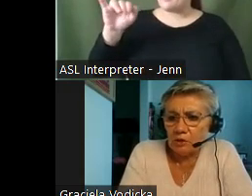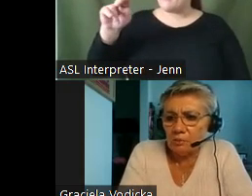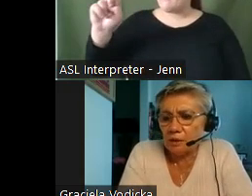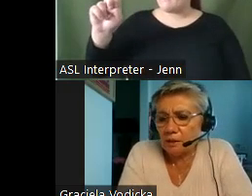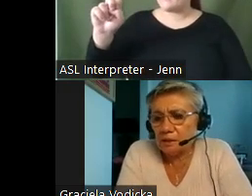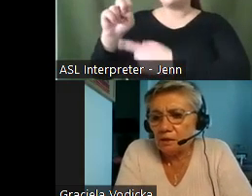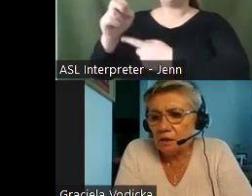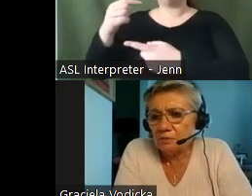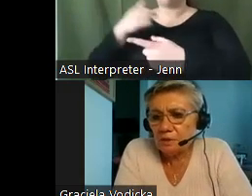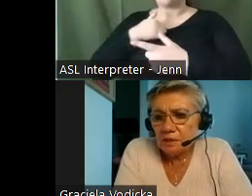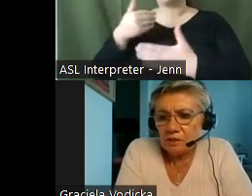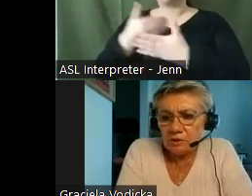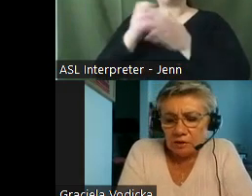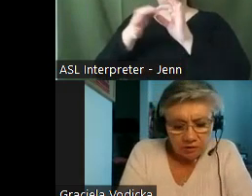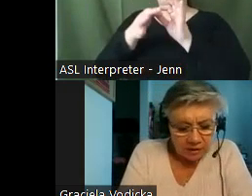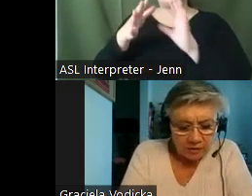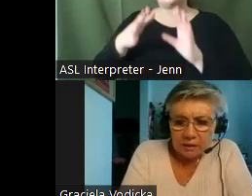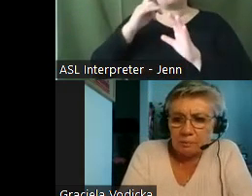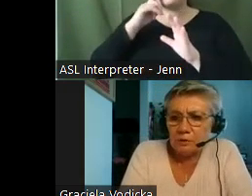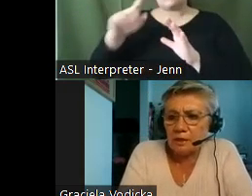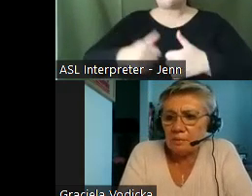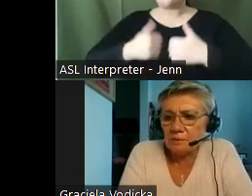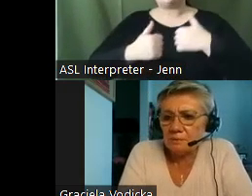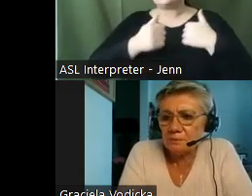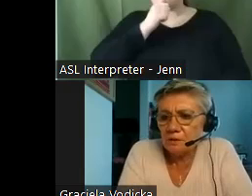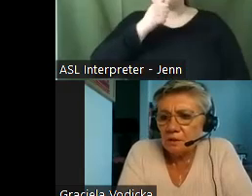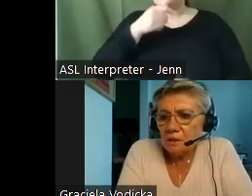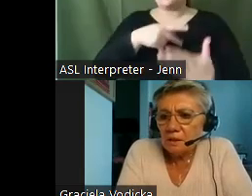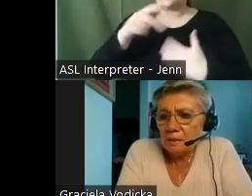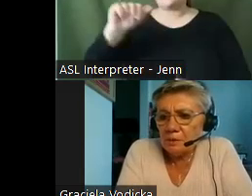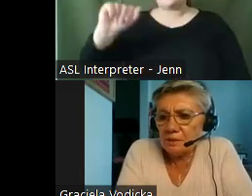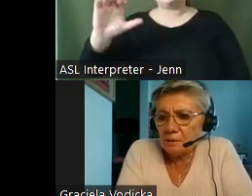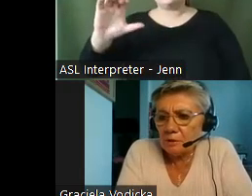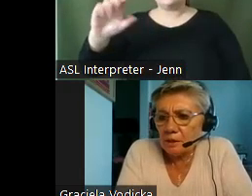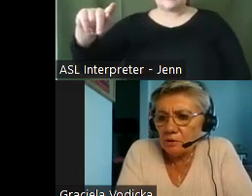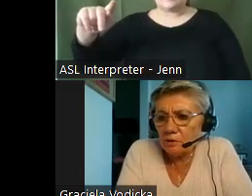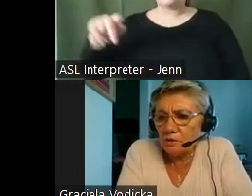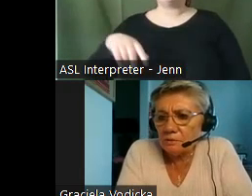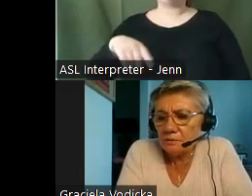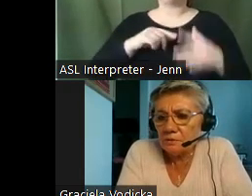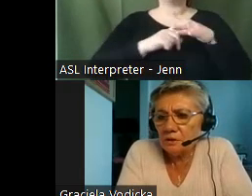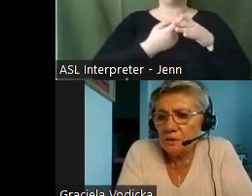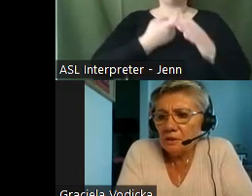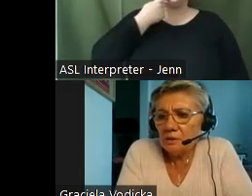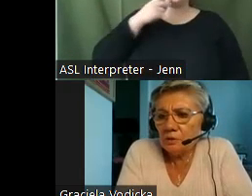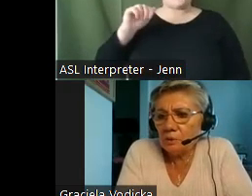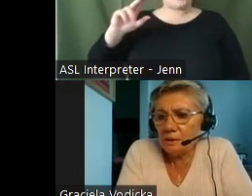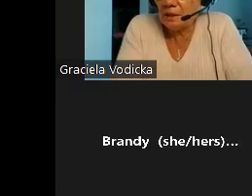Confidentiality Program. I started at the beginning of August so I've had the time to acquaint myself to